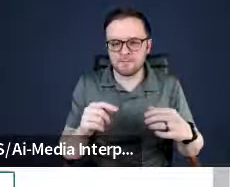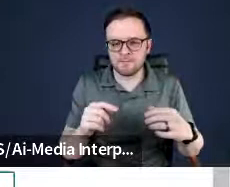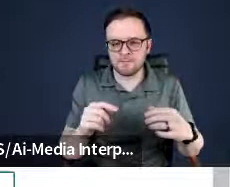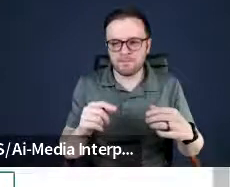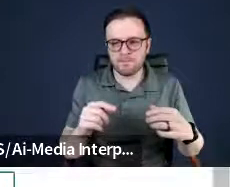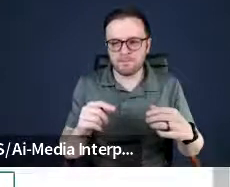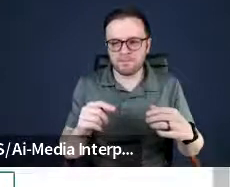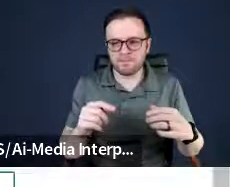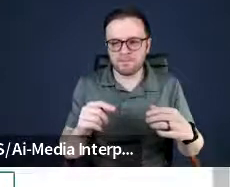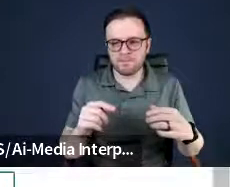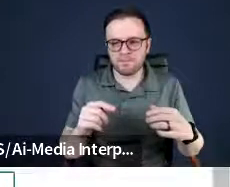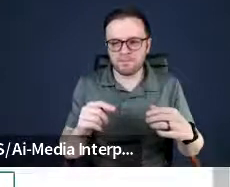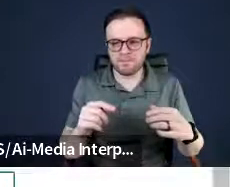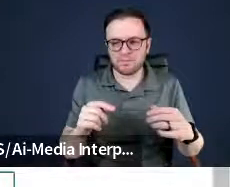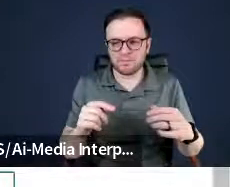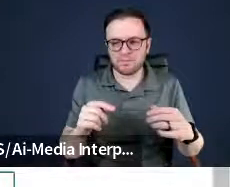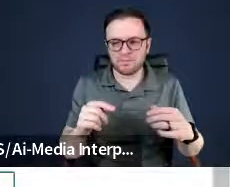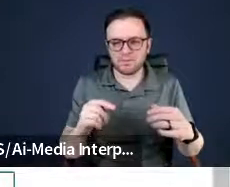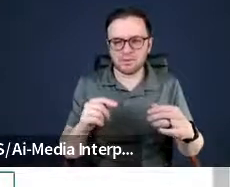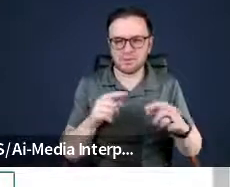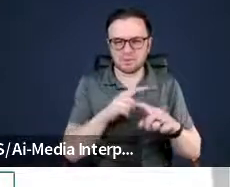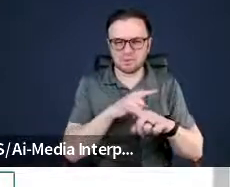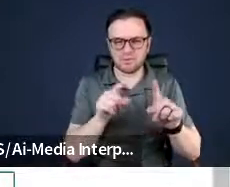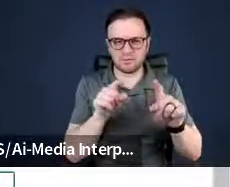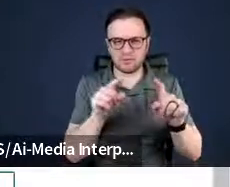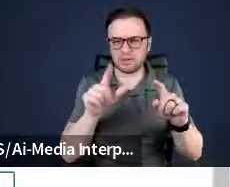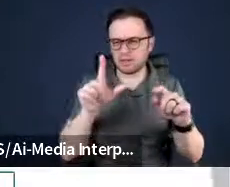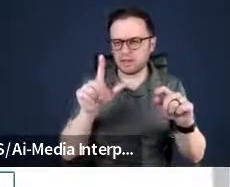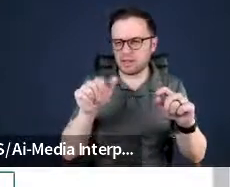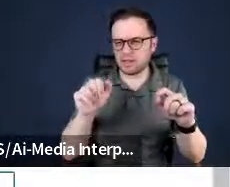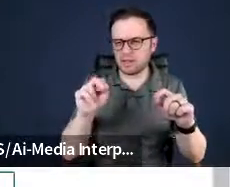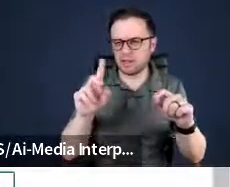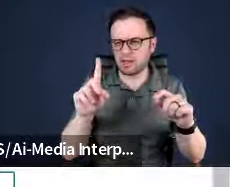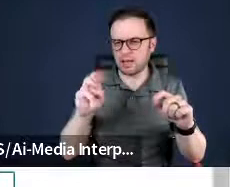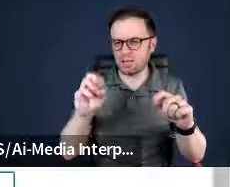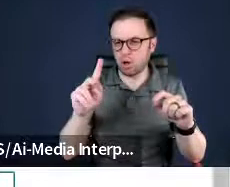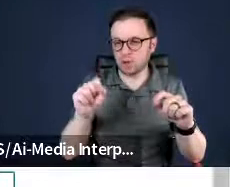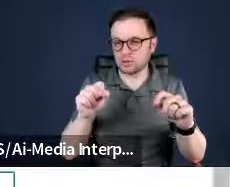it will show you the importance of those different navigational landmarks.